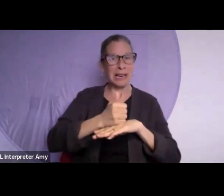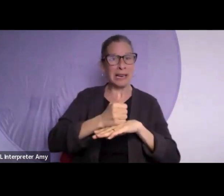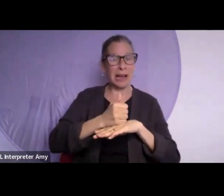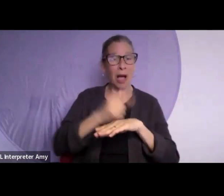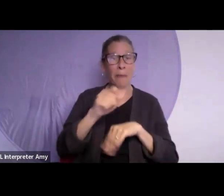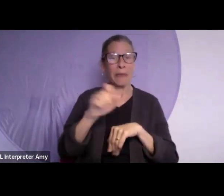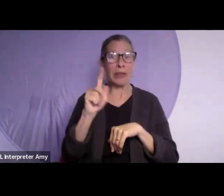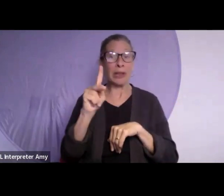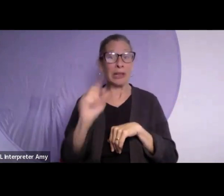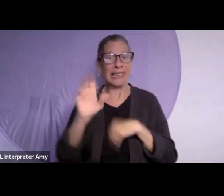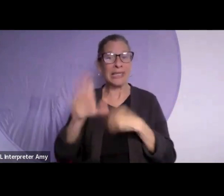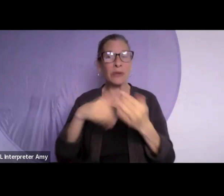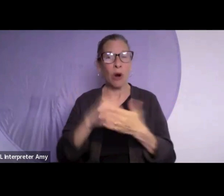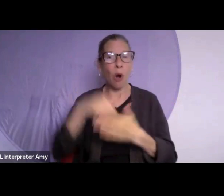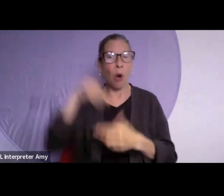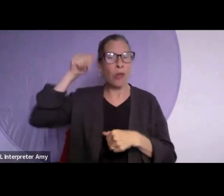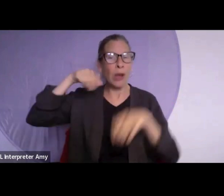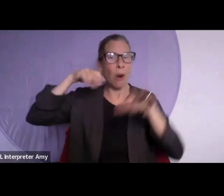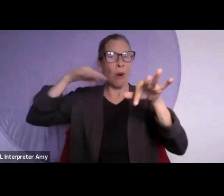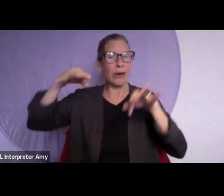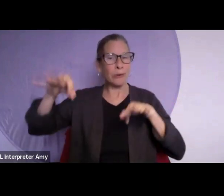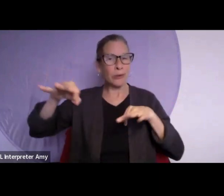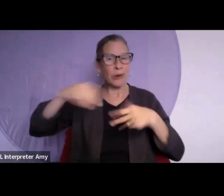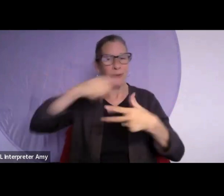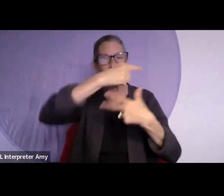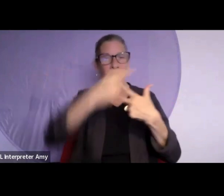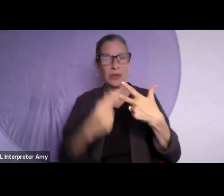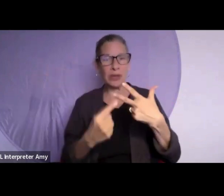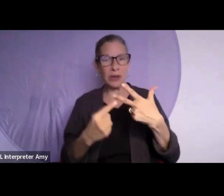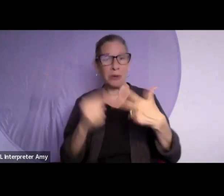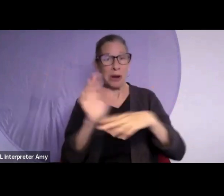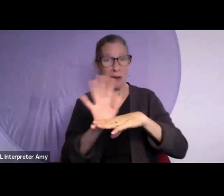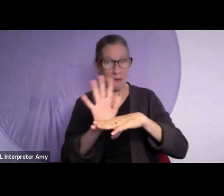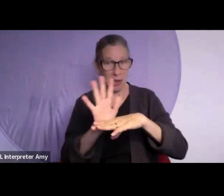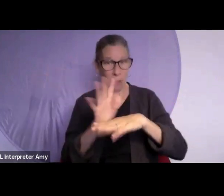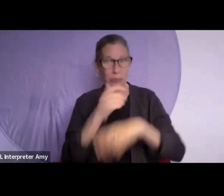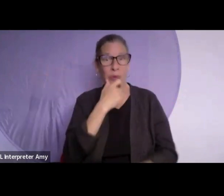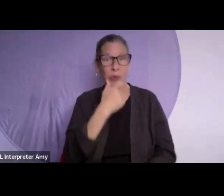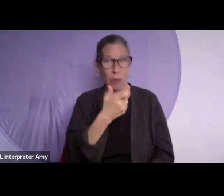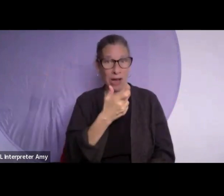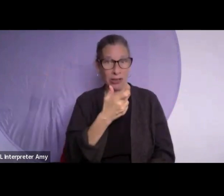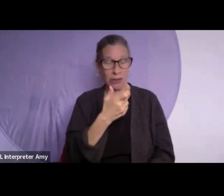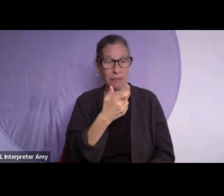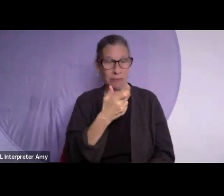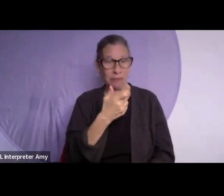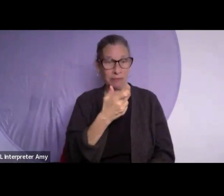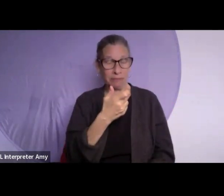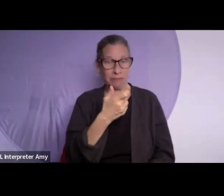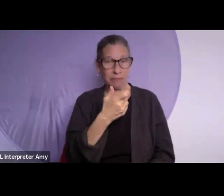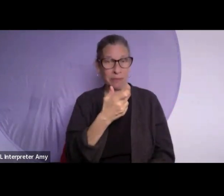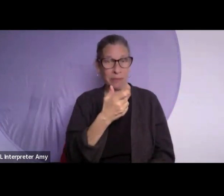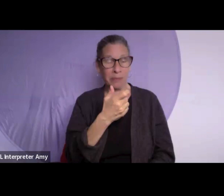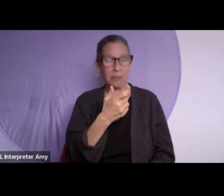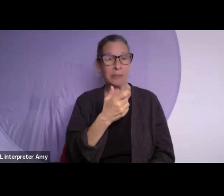versions of the three films that we're going to watch in the chat and